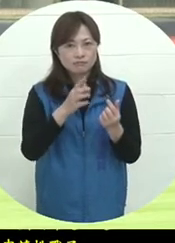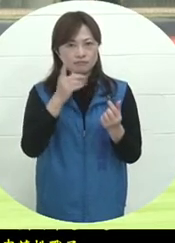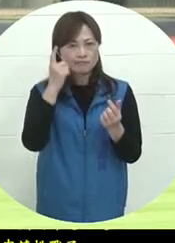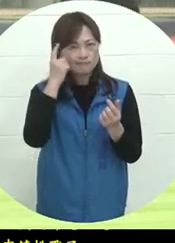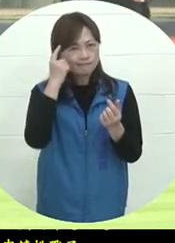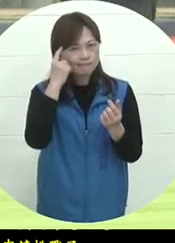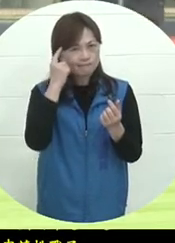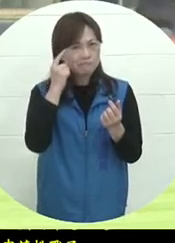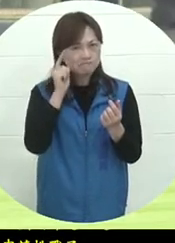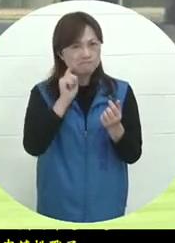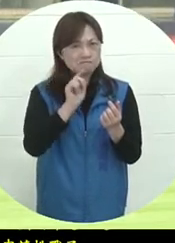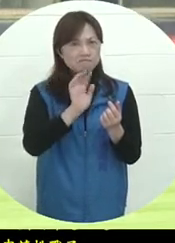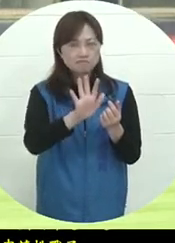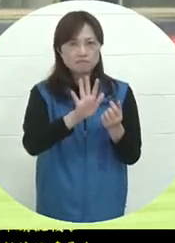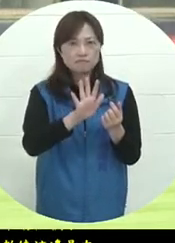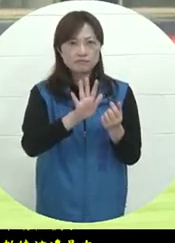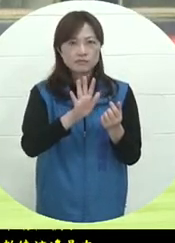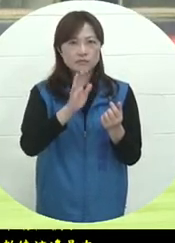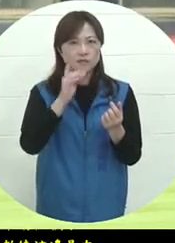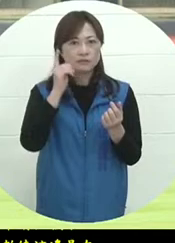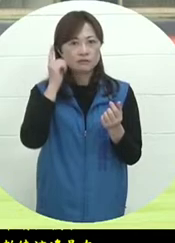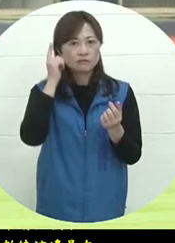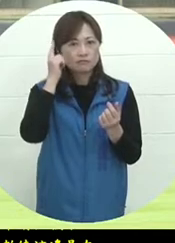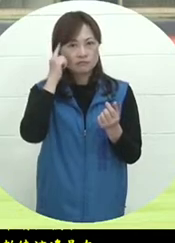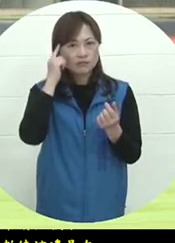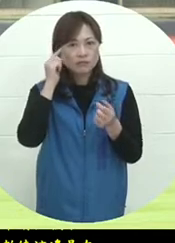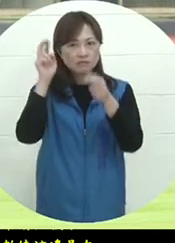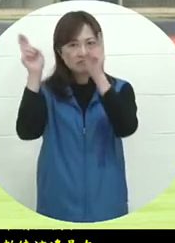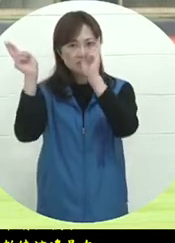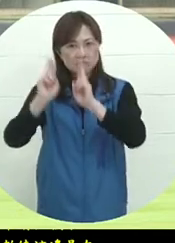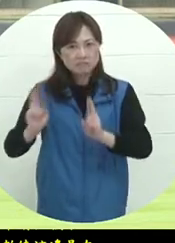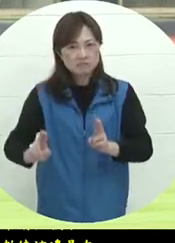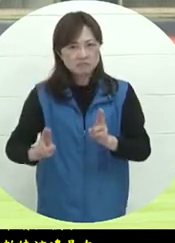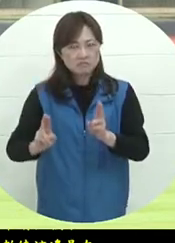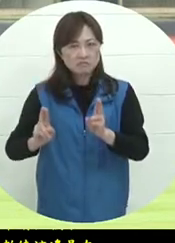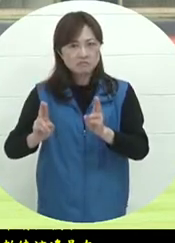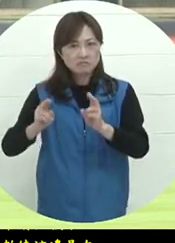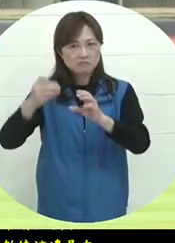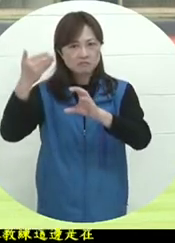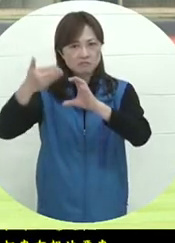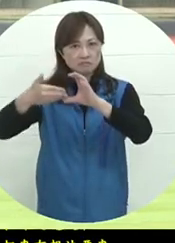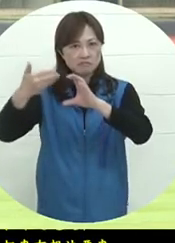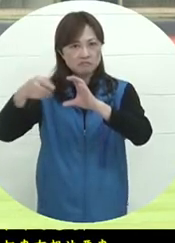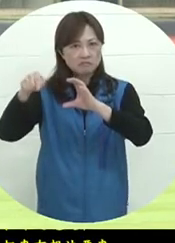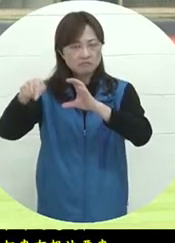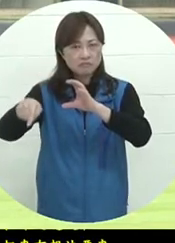to make this TV-assisted decision just now , but in the end it didn't seem to be canceled again.